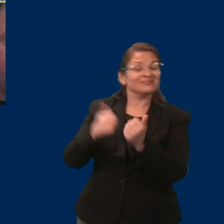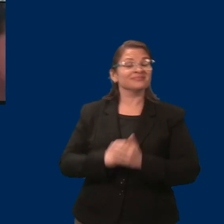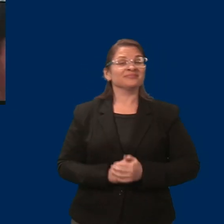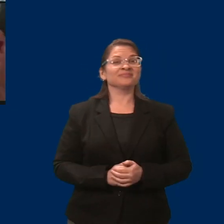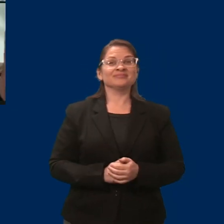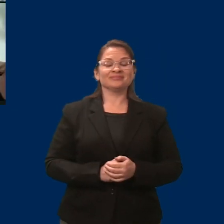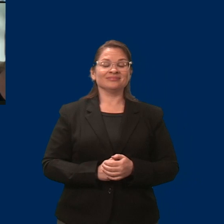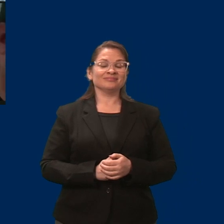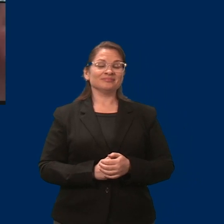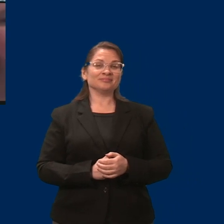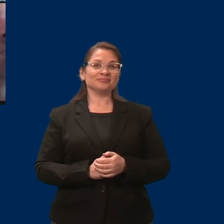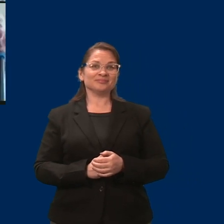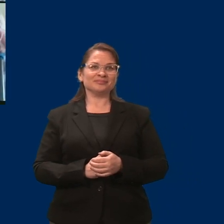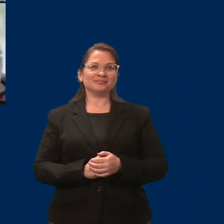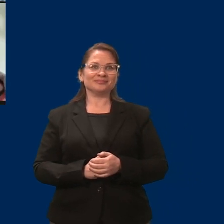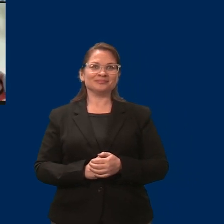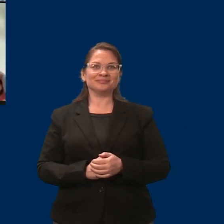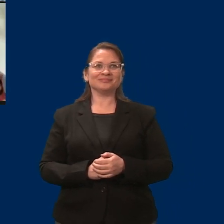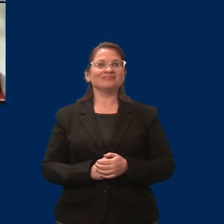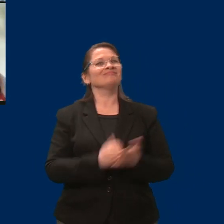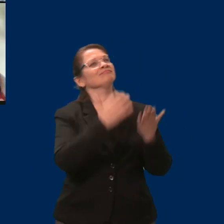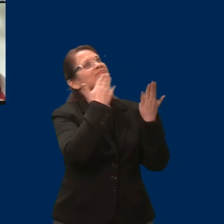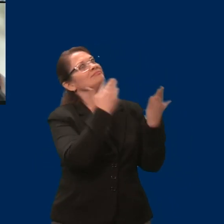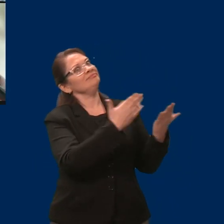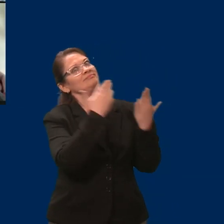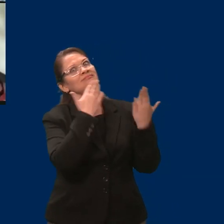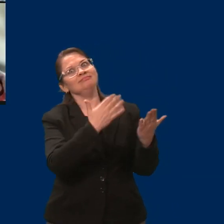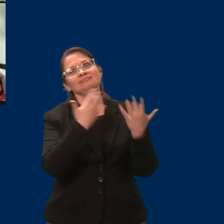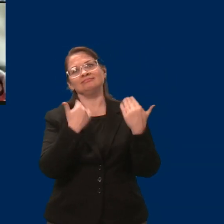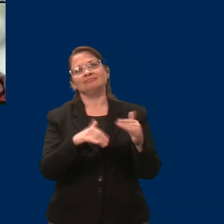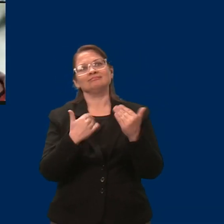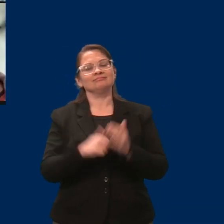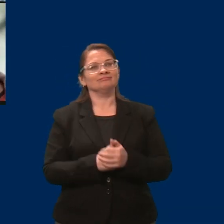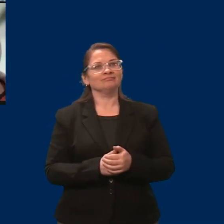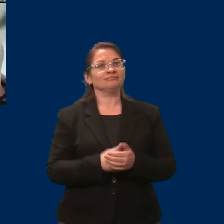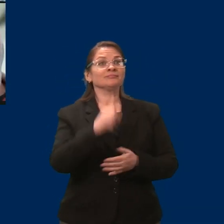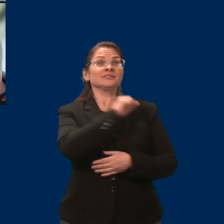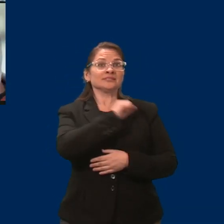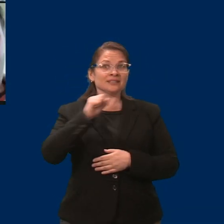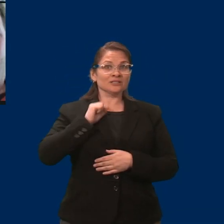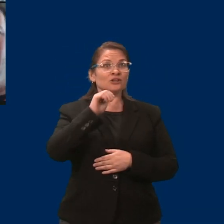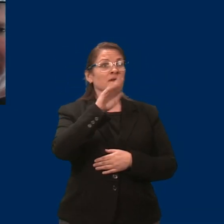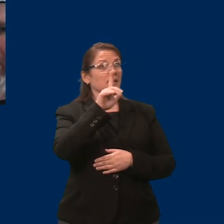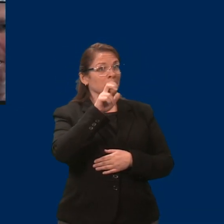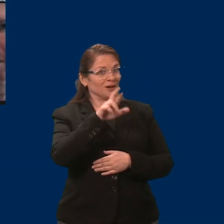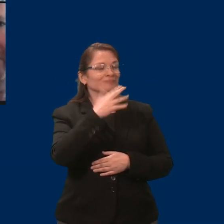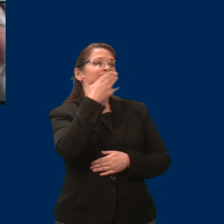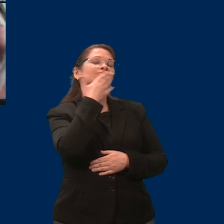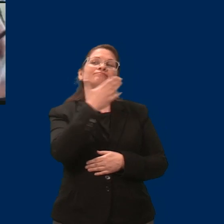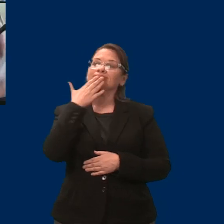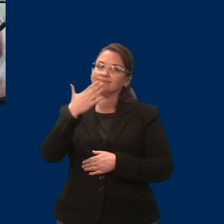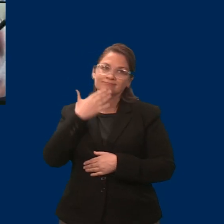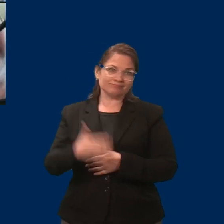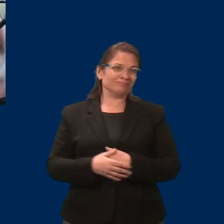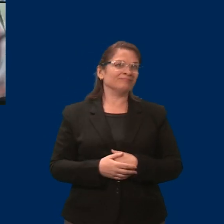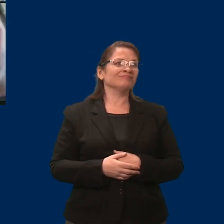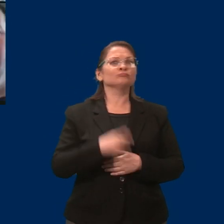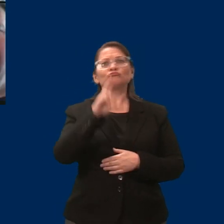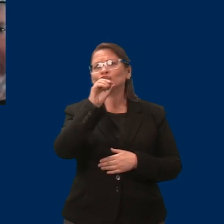(John) Thank you. Thank you. Thank you, Senator Abeler. Thank you, Brittanie. Thank you, Rob. Thank you, Jillian. And thank you, Myrna.